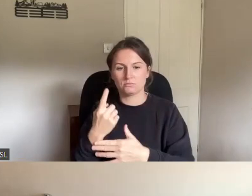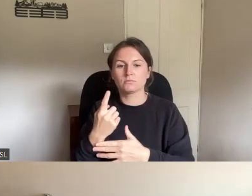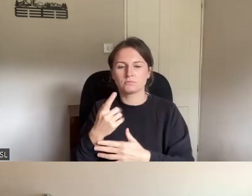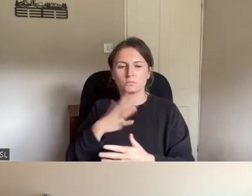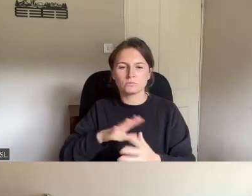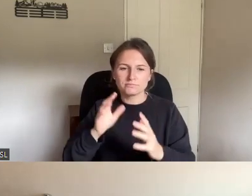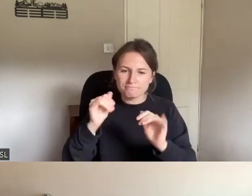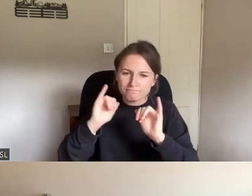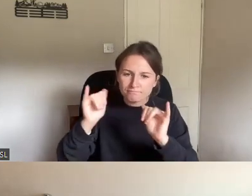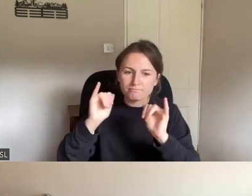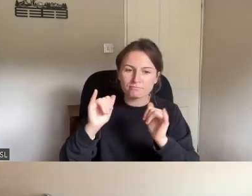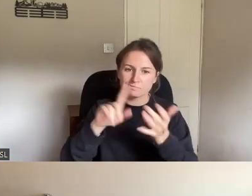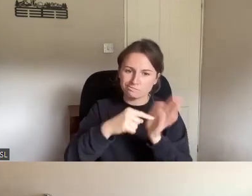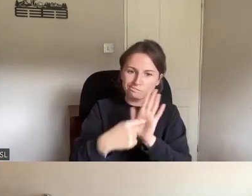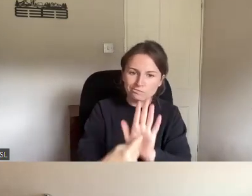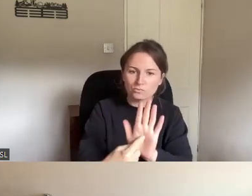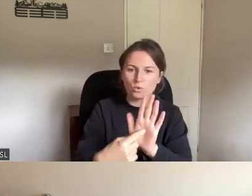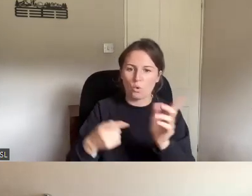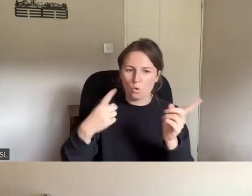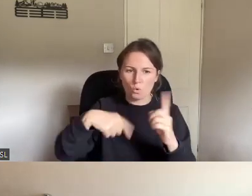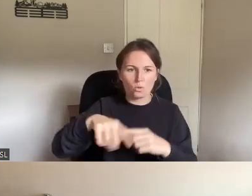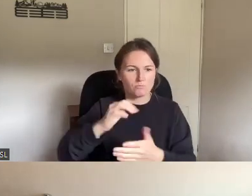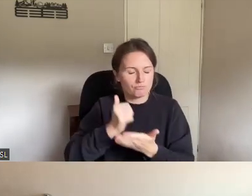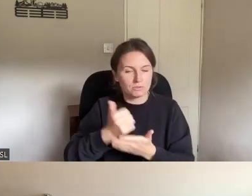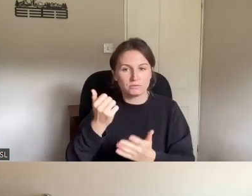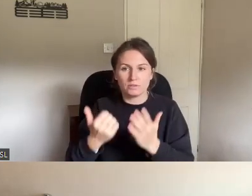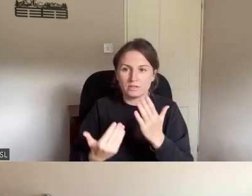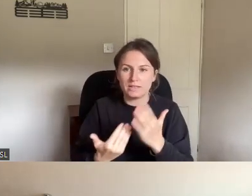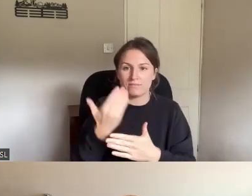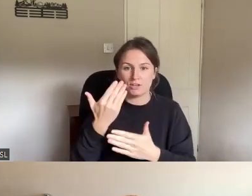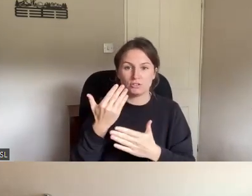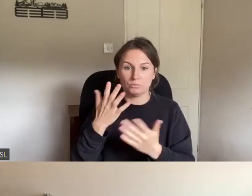all of that excellence and innovation that we see and we know is happening across the sector.